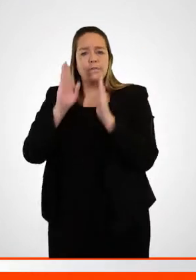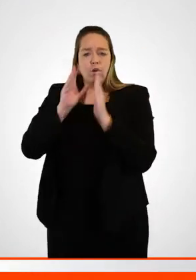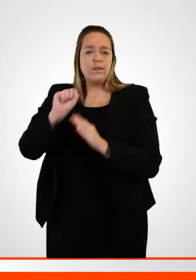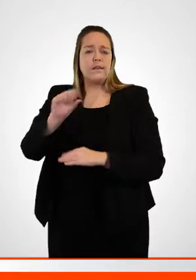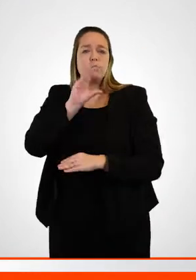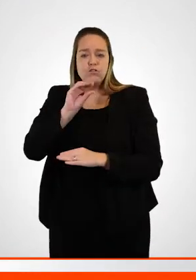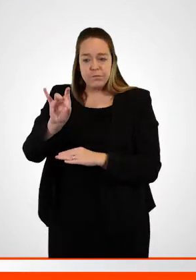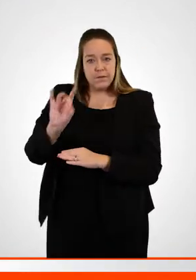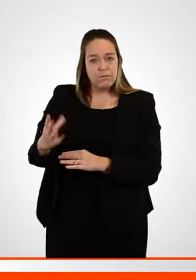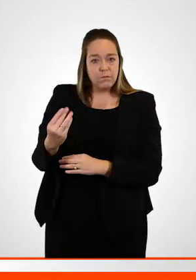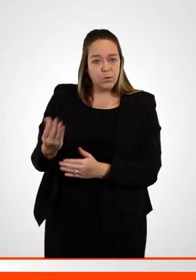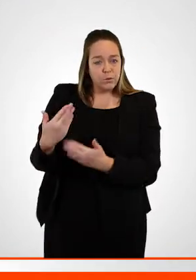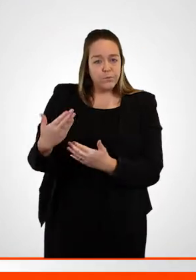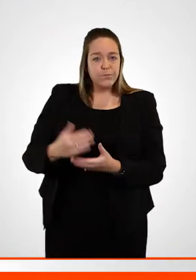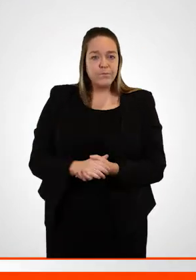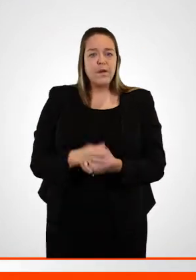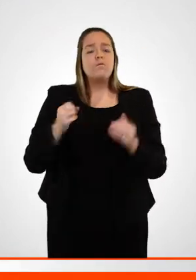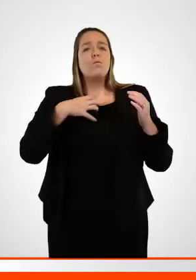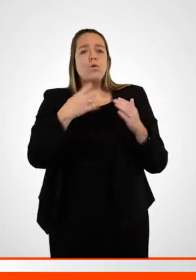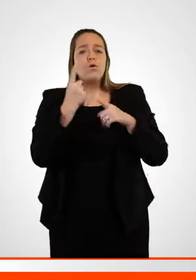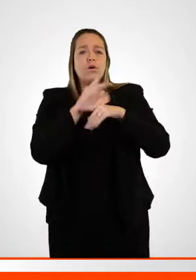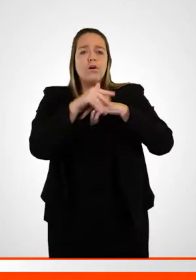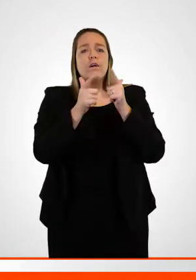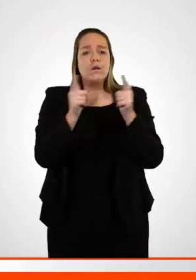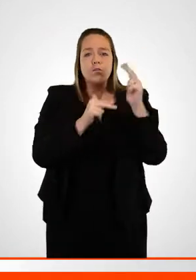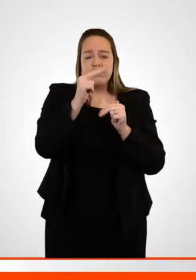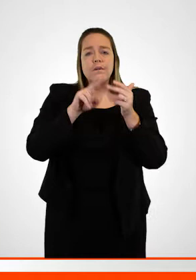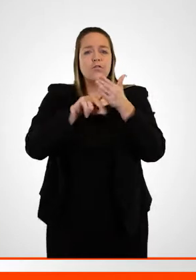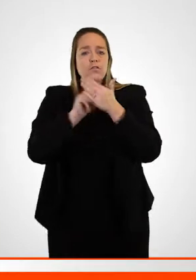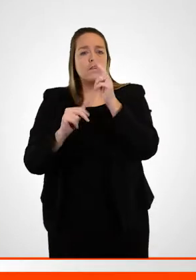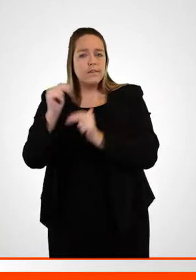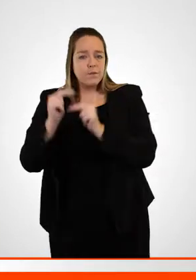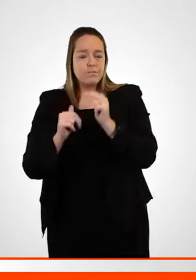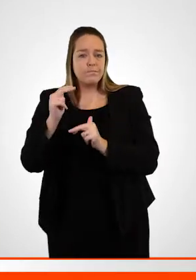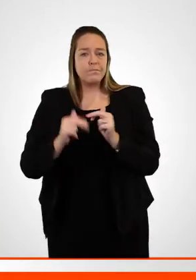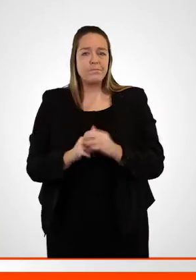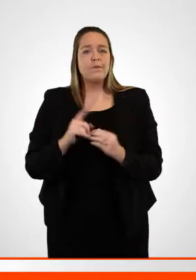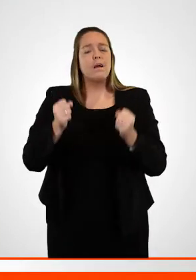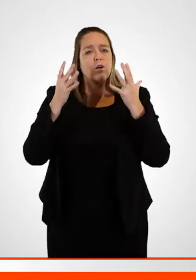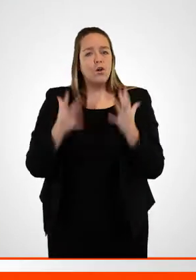More recently, we're getting more in terms of language development and literacy development, but overall a lot of the studies,